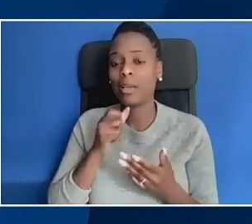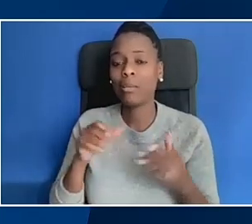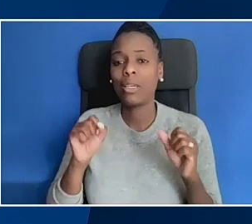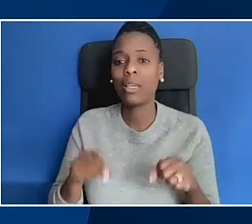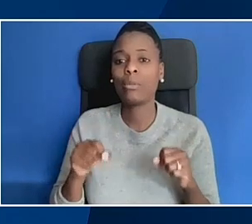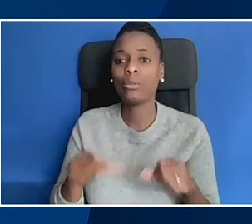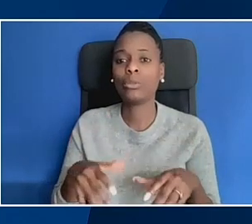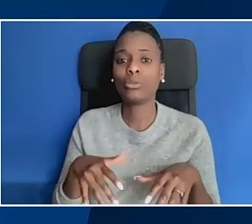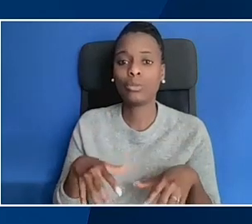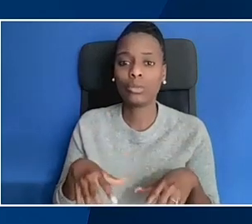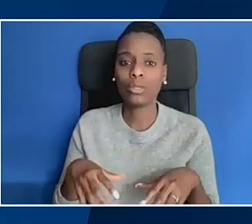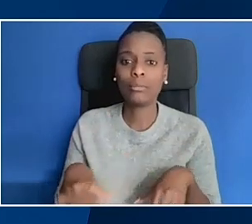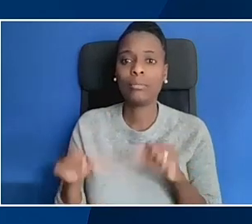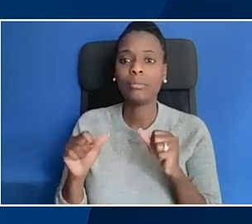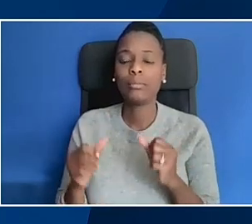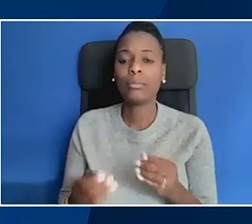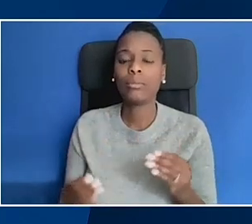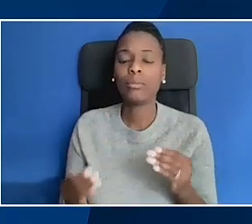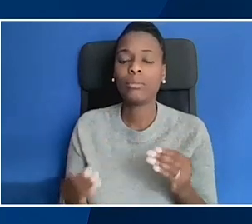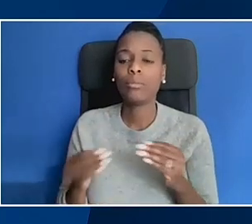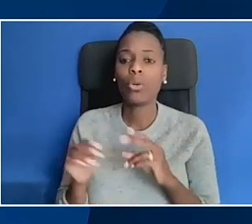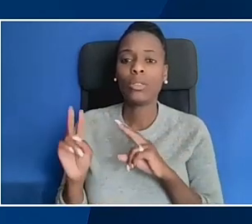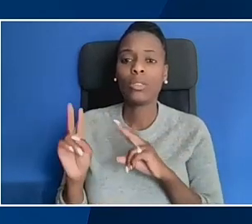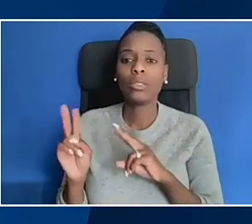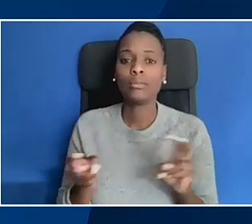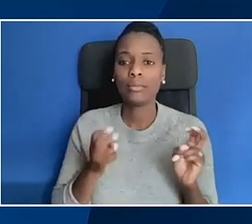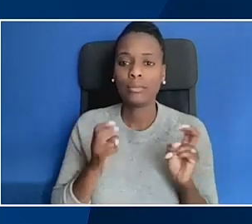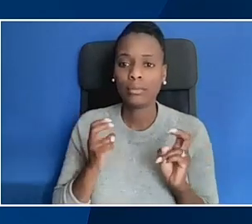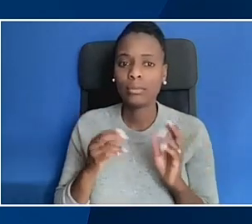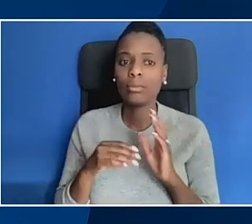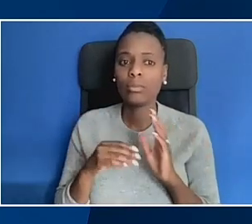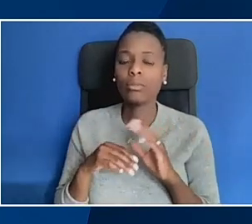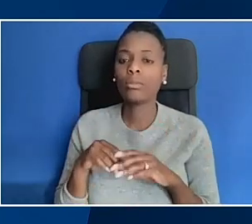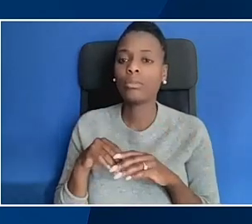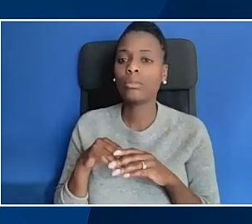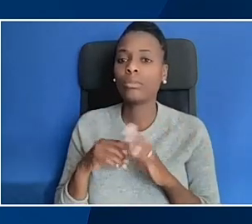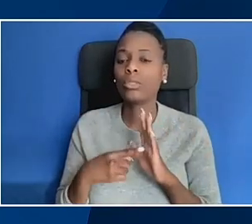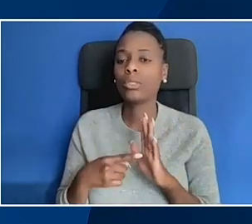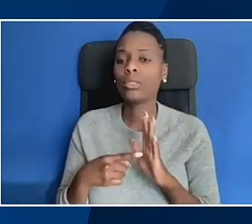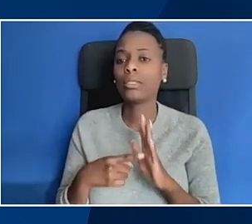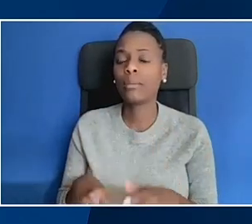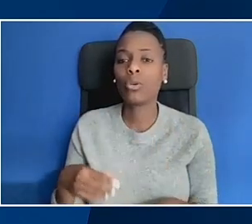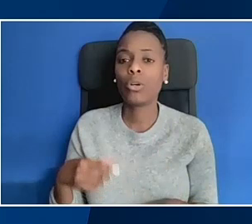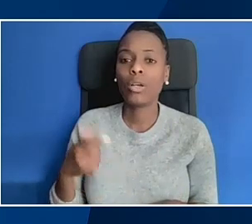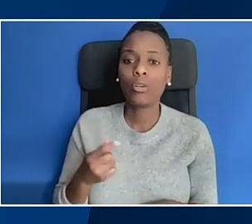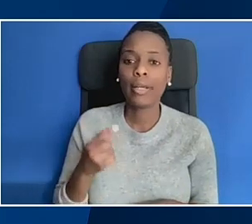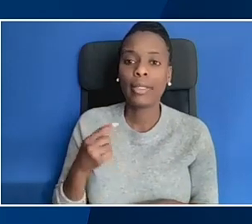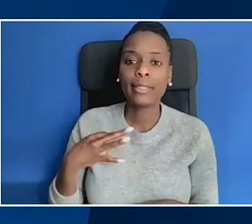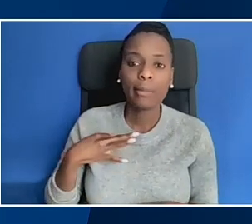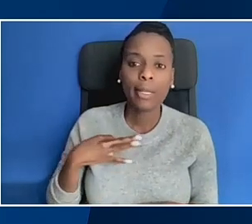So, you know, issues related to grantee applications or allowable costs, you know, maybe we could discuss some of those